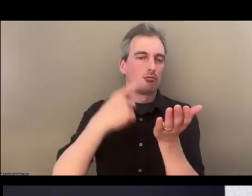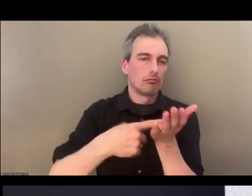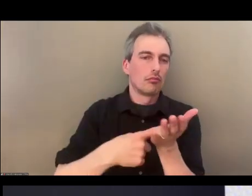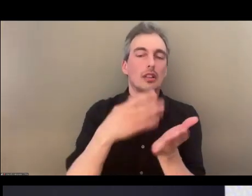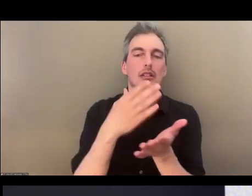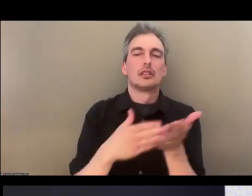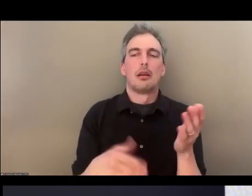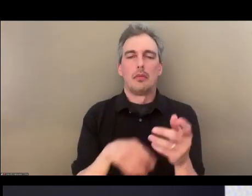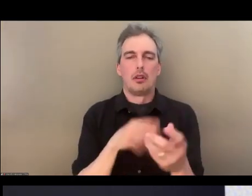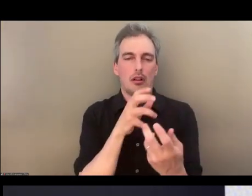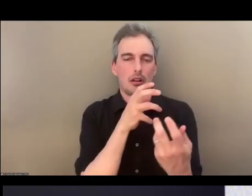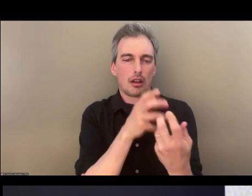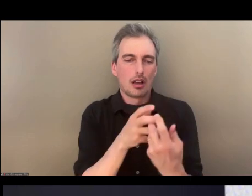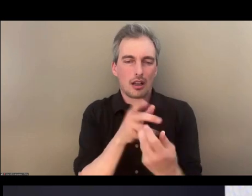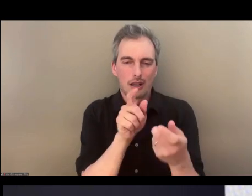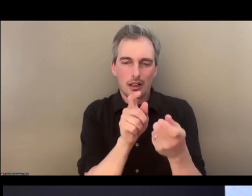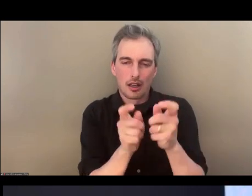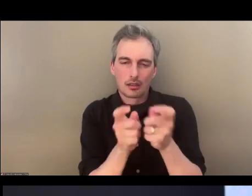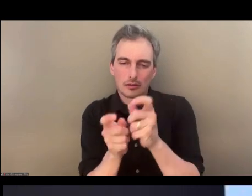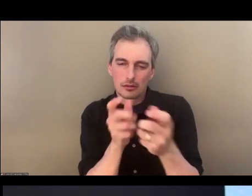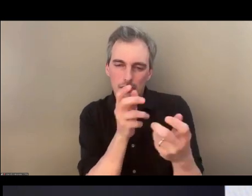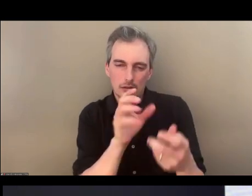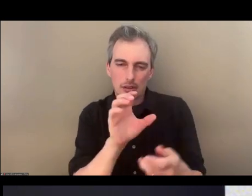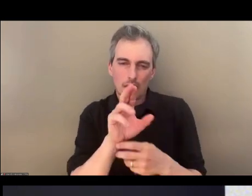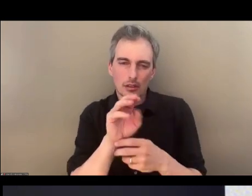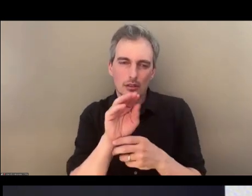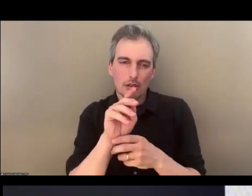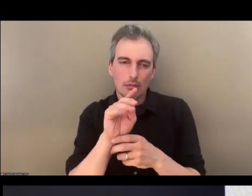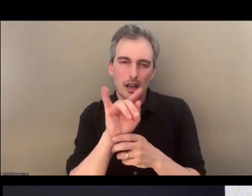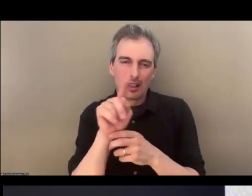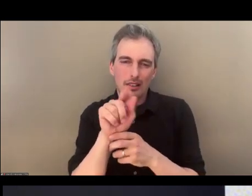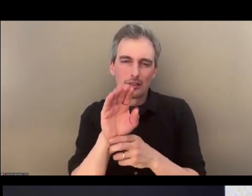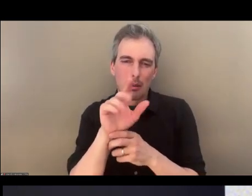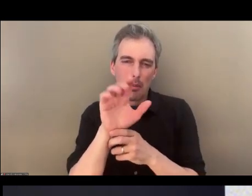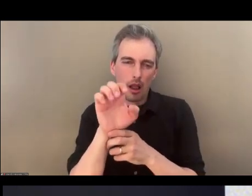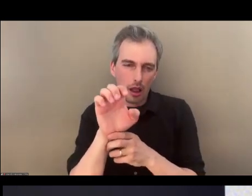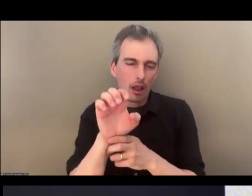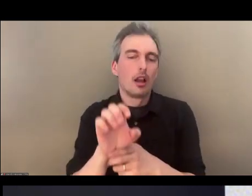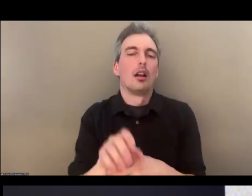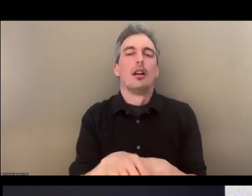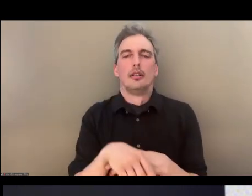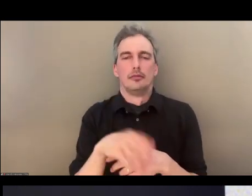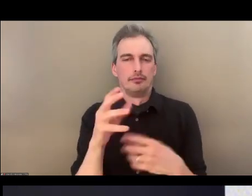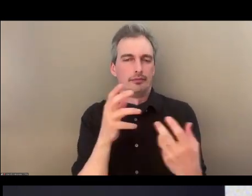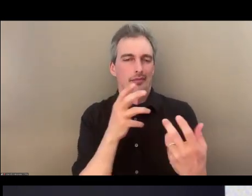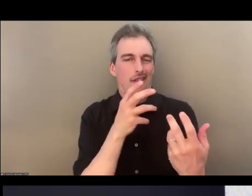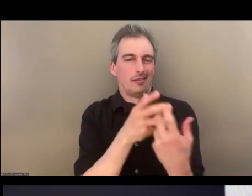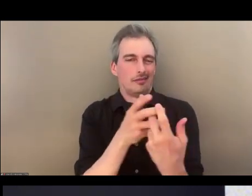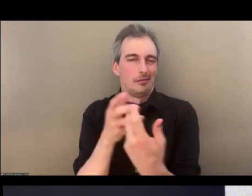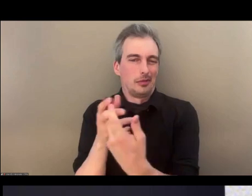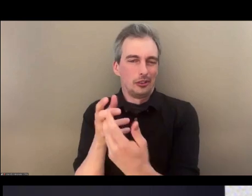I'm gonna frame that conversation in a recent training I was building for Adobe.com.